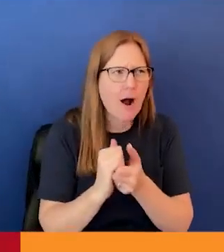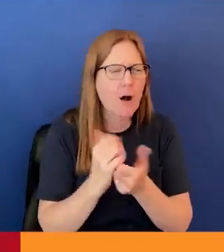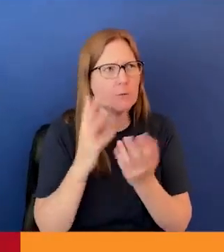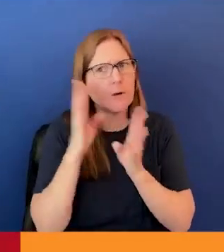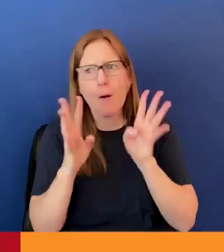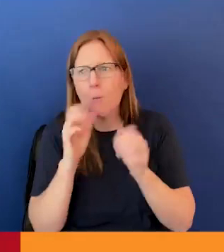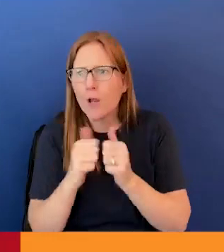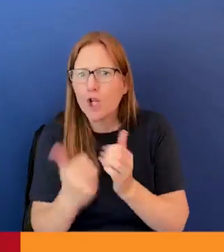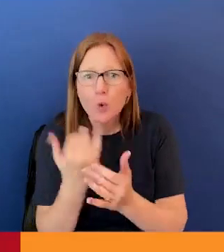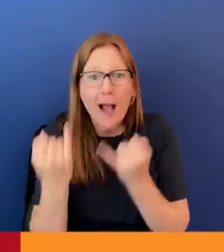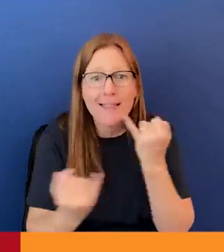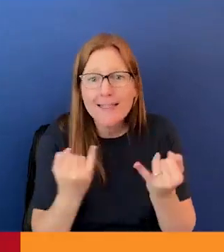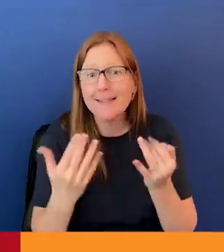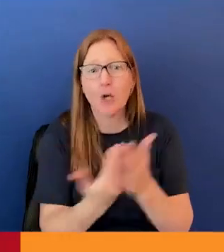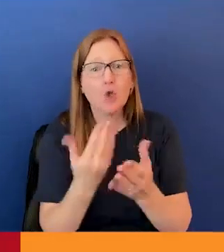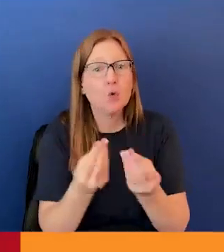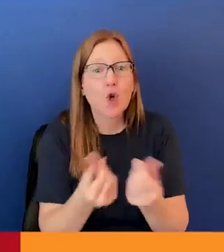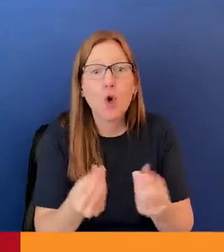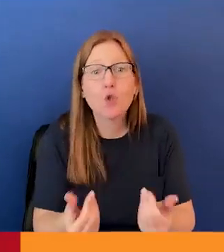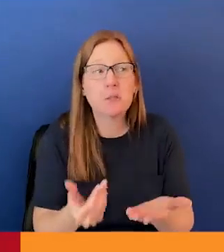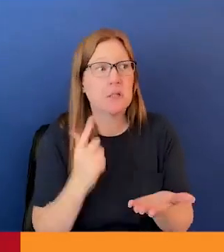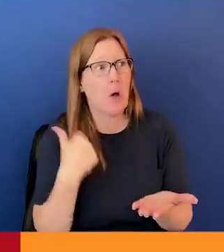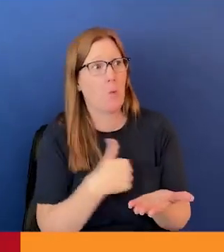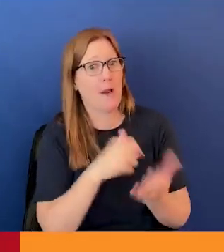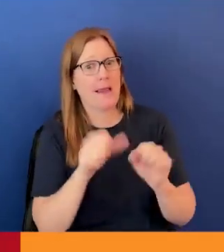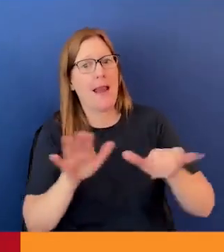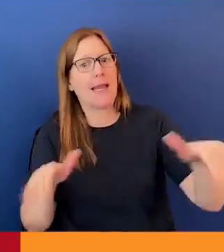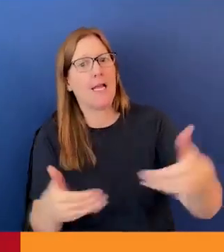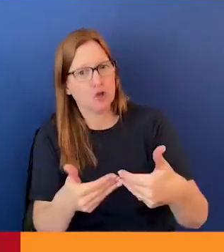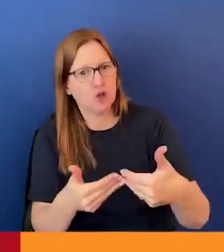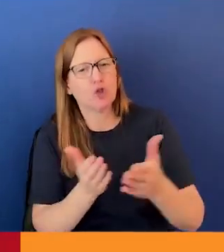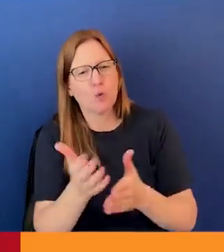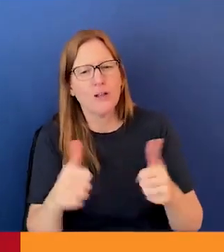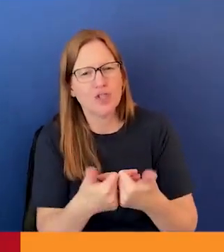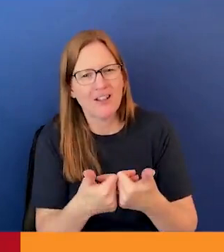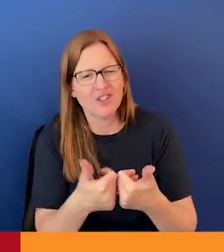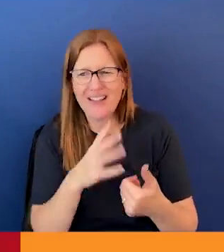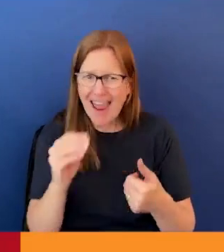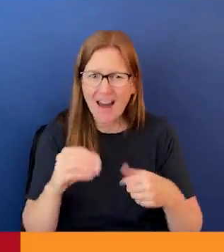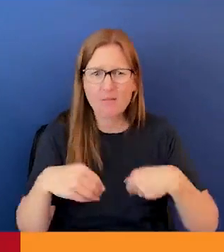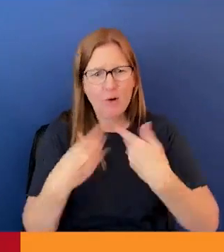the new solution that will be able to be introduced through this challenge and rewarded, through this challenge?